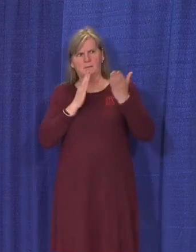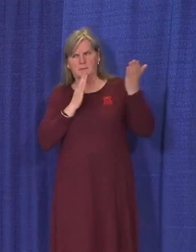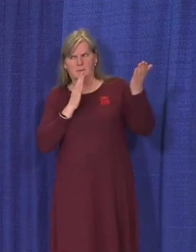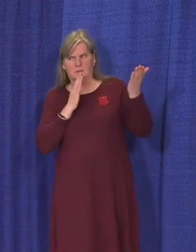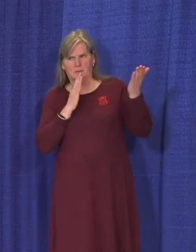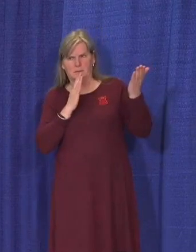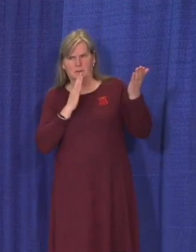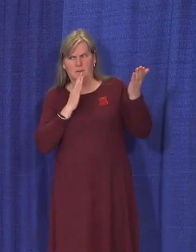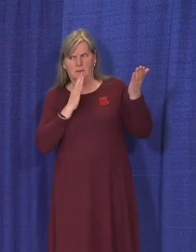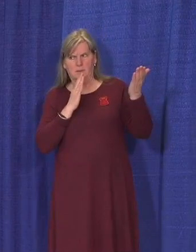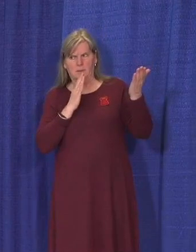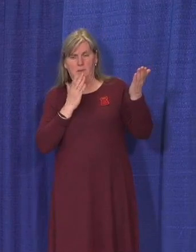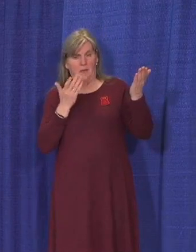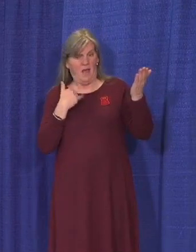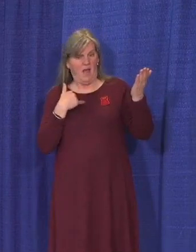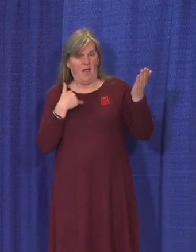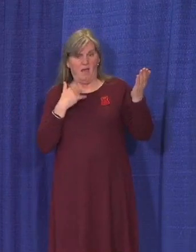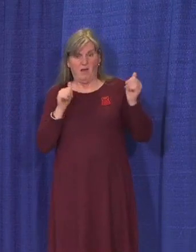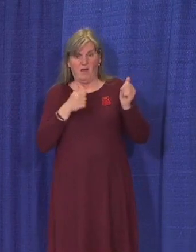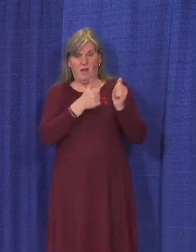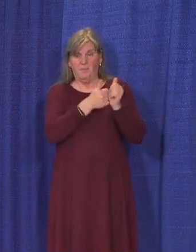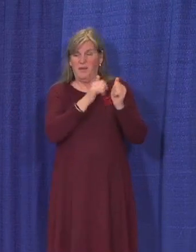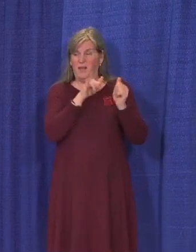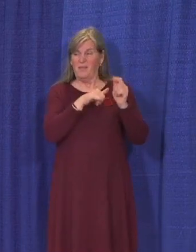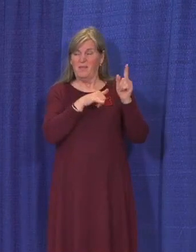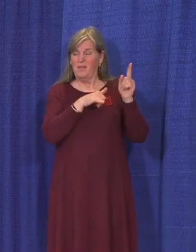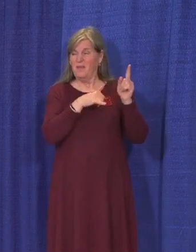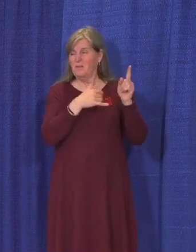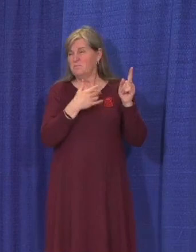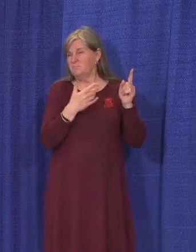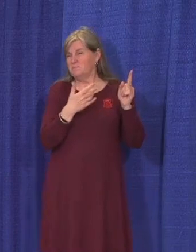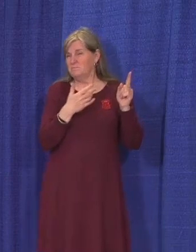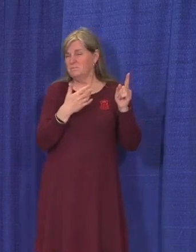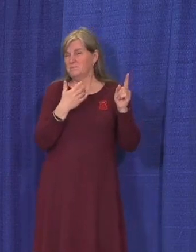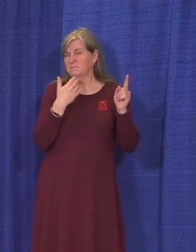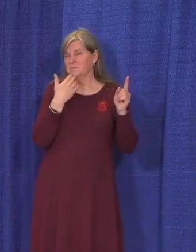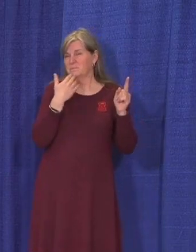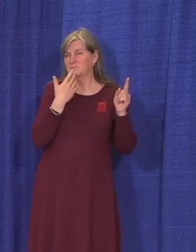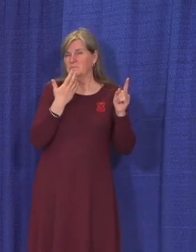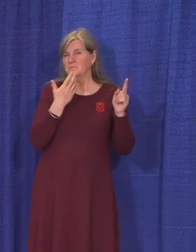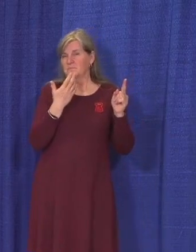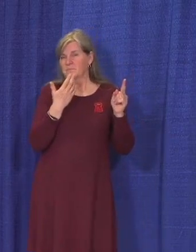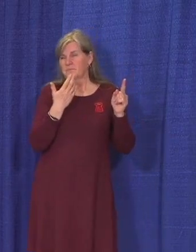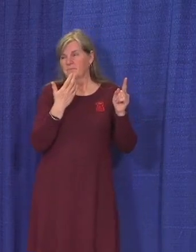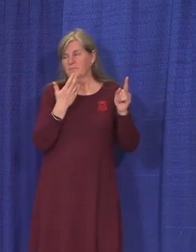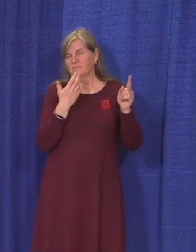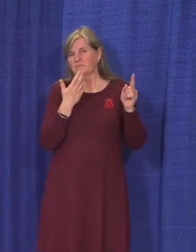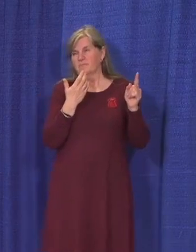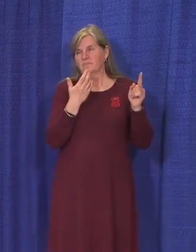This would be more for premier silver. About a month ago it was mentioned at the first ministers